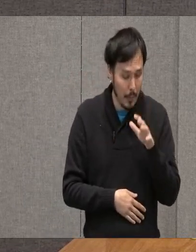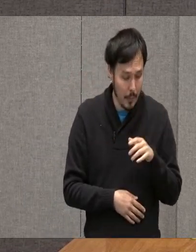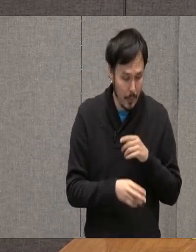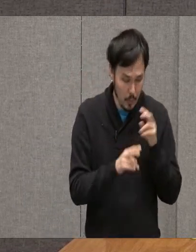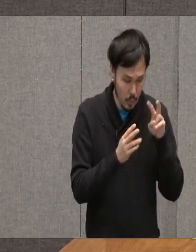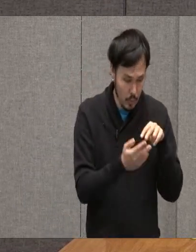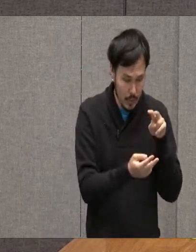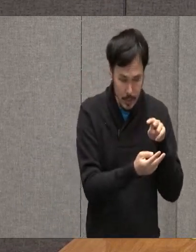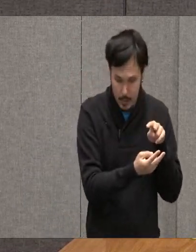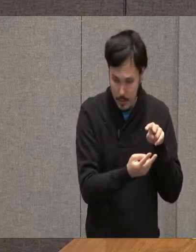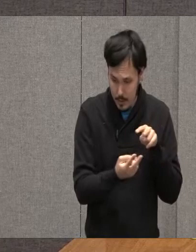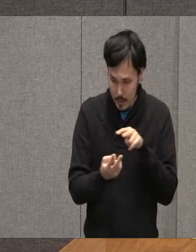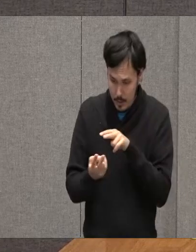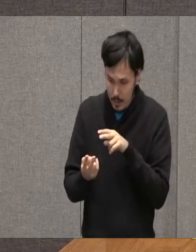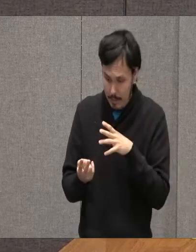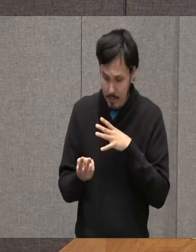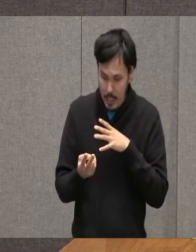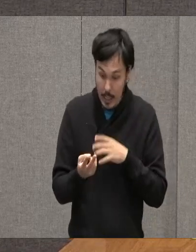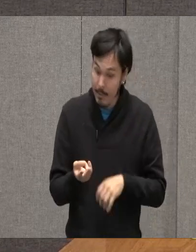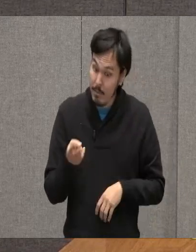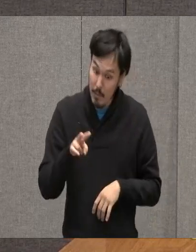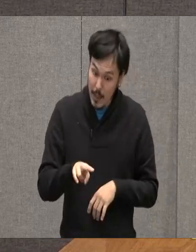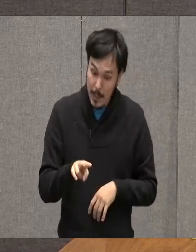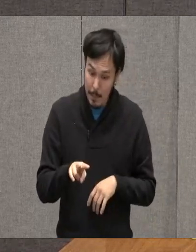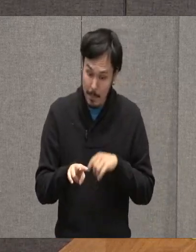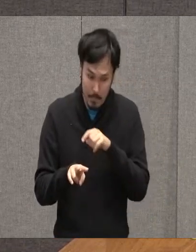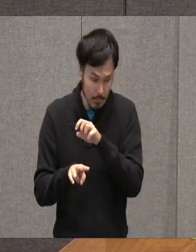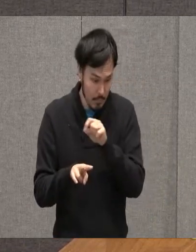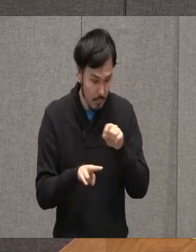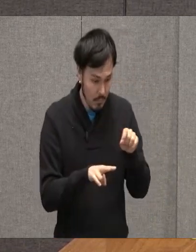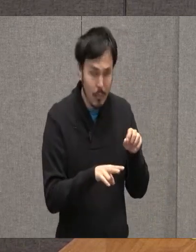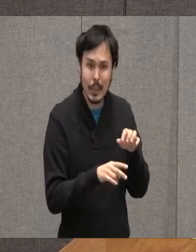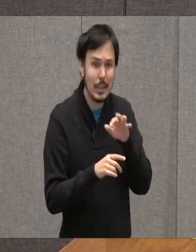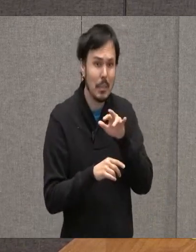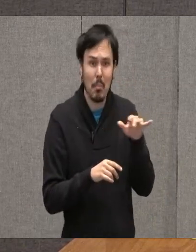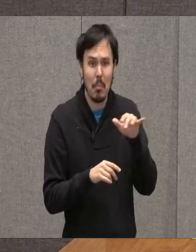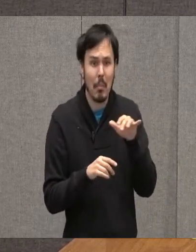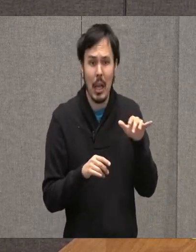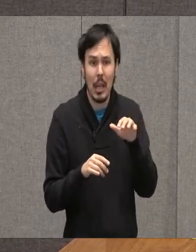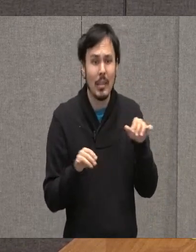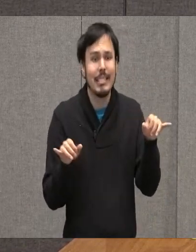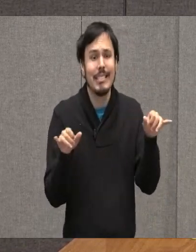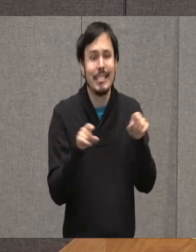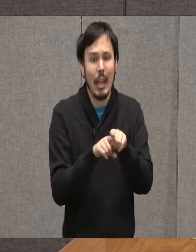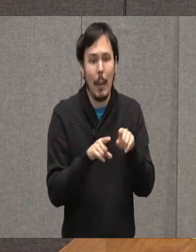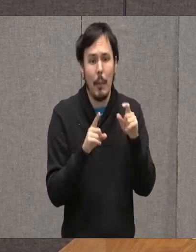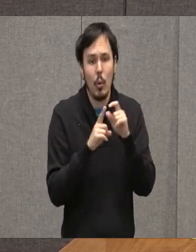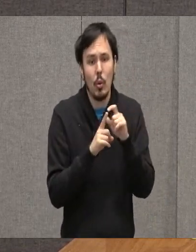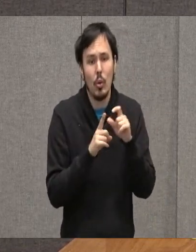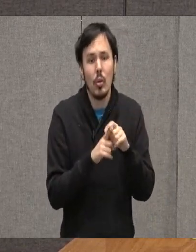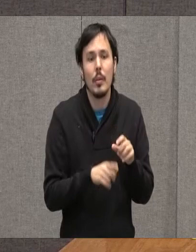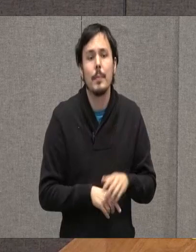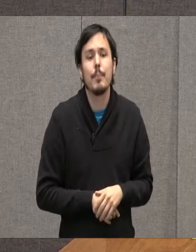or I can actually read it the other direction, right? It would still spell mom. If I have the number 121,